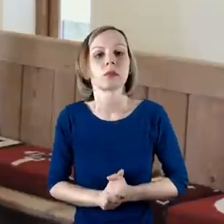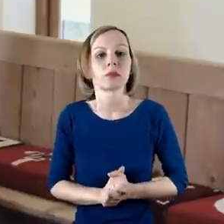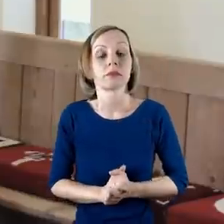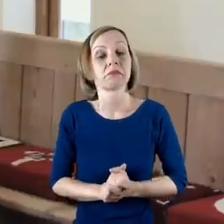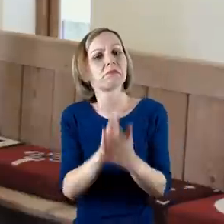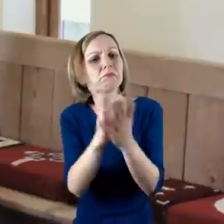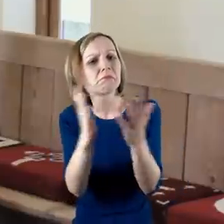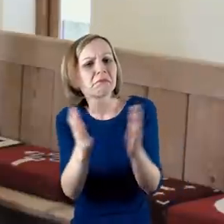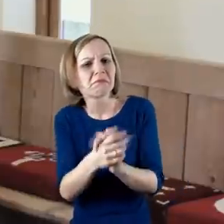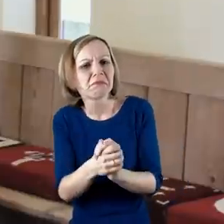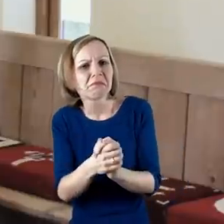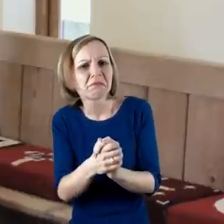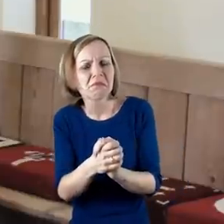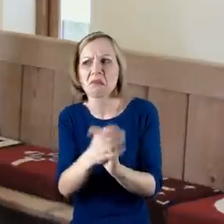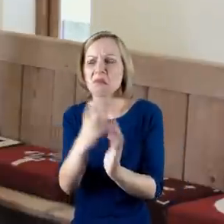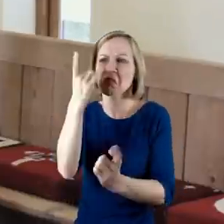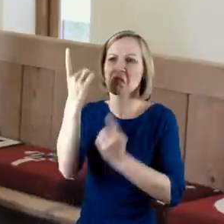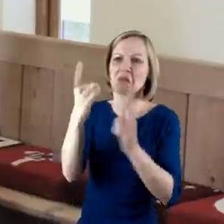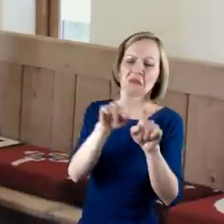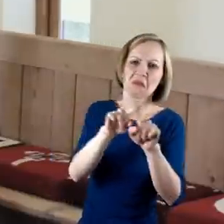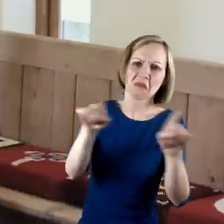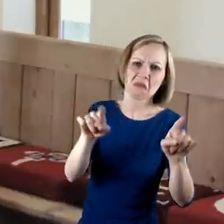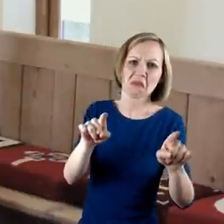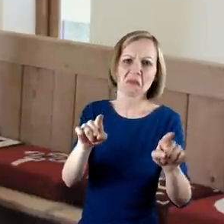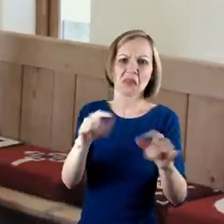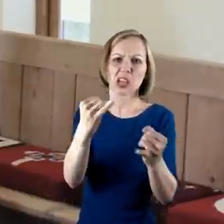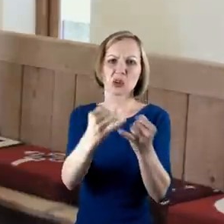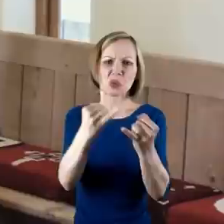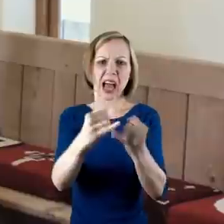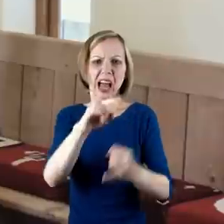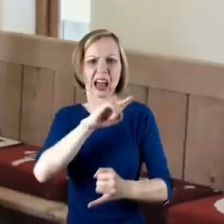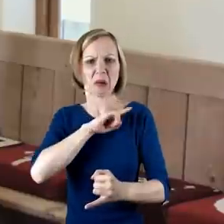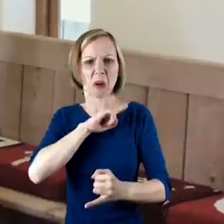You might be wondering why I'm sat on a bike, with my clothes inside out,